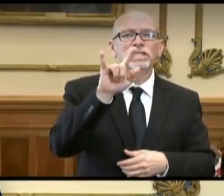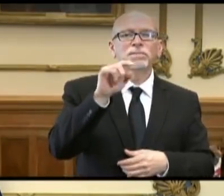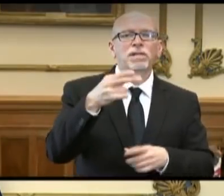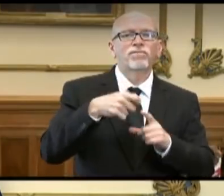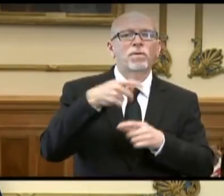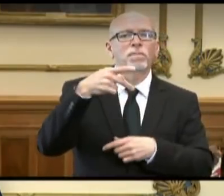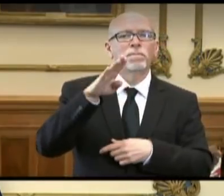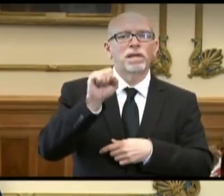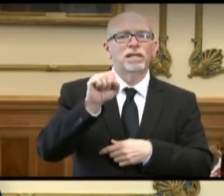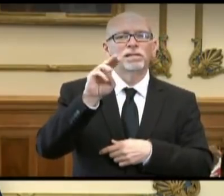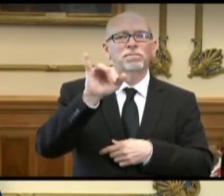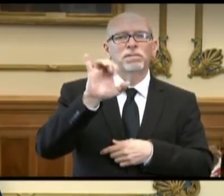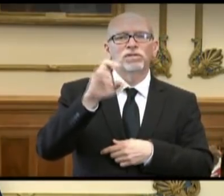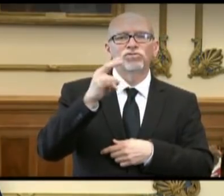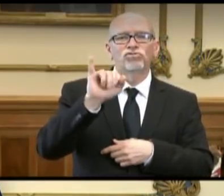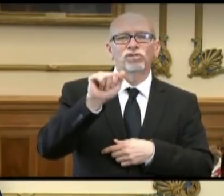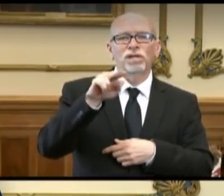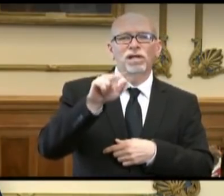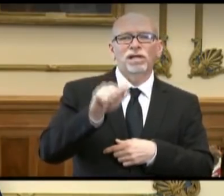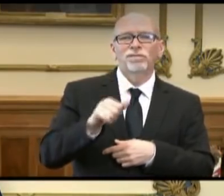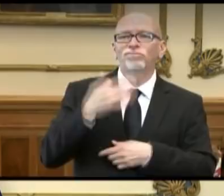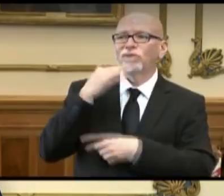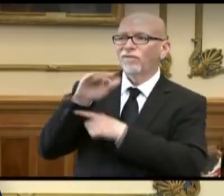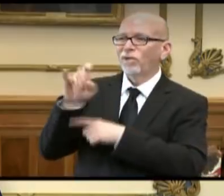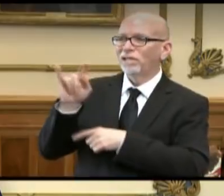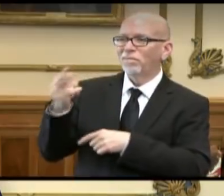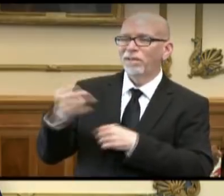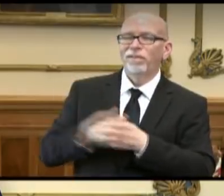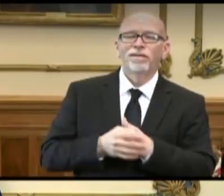THERE WILL BE ADDITIONAL GUIDANCE THIS COMES OUT FROM THE U.S. DEPARTMENT OF EDUCATION.